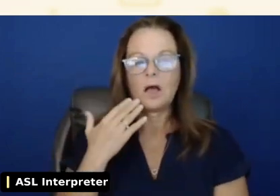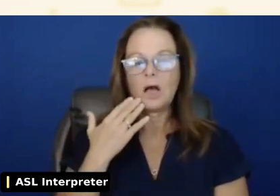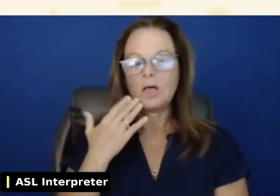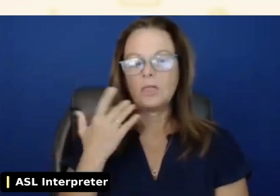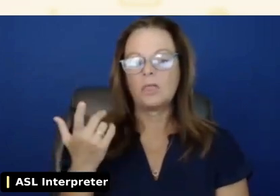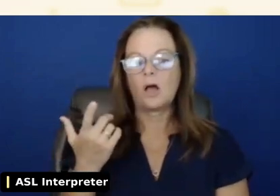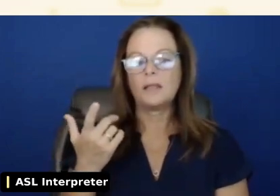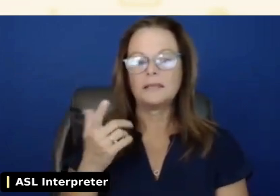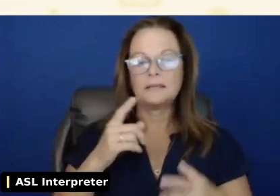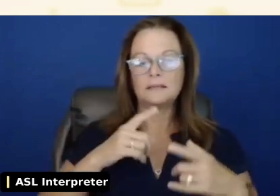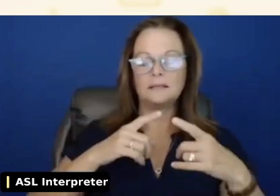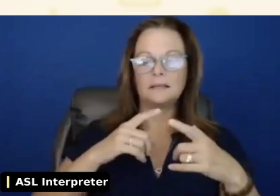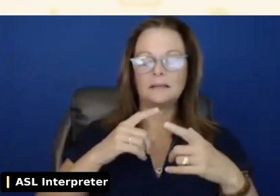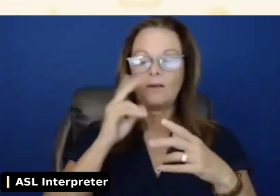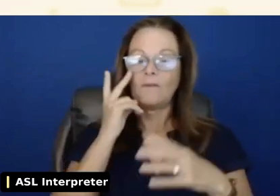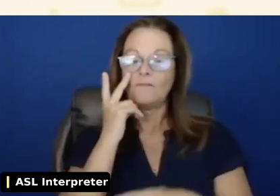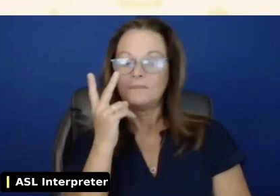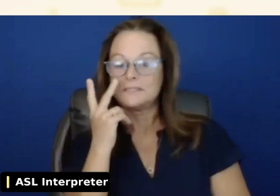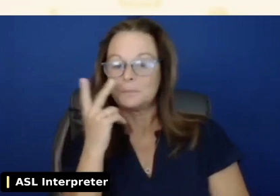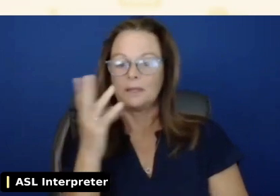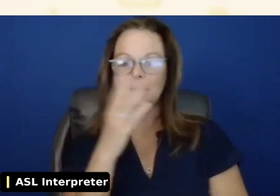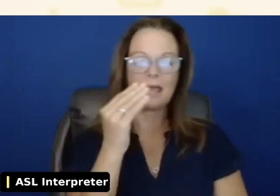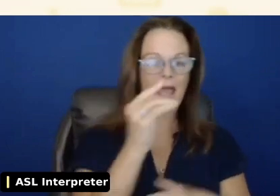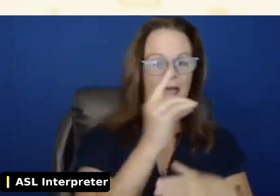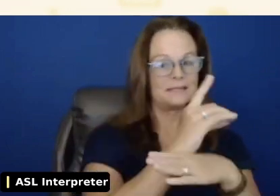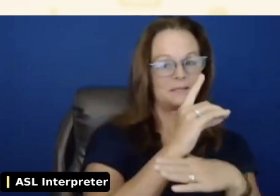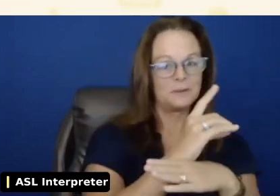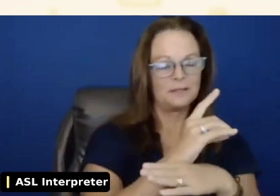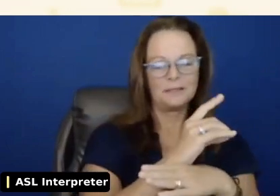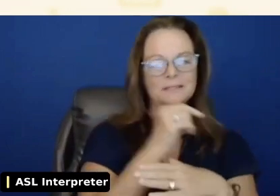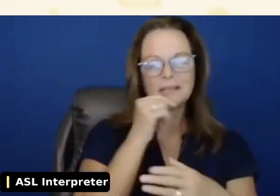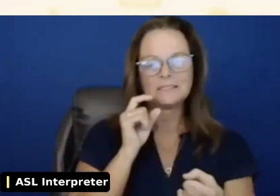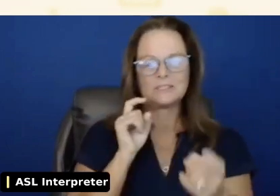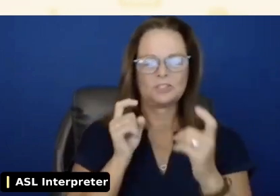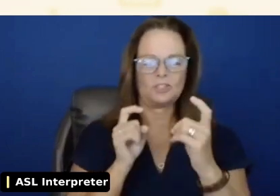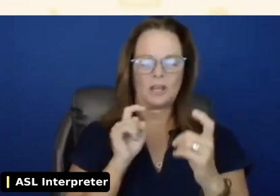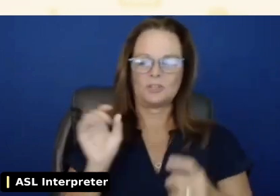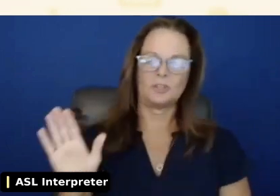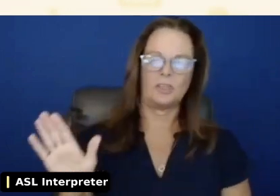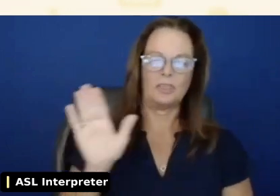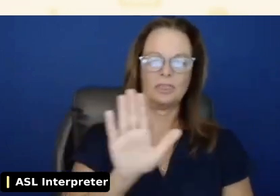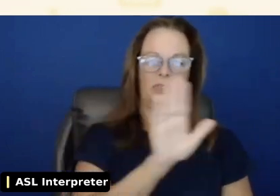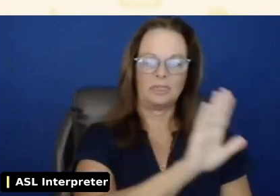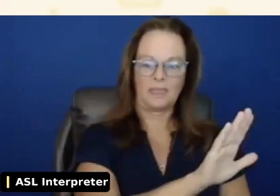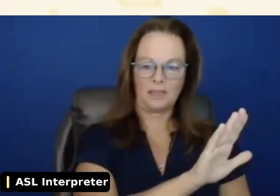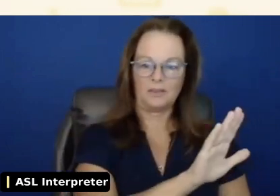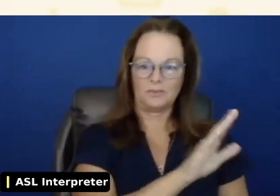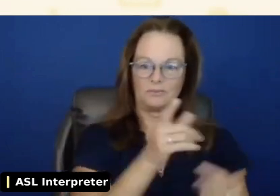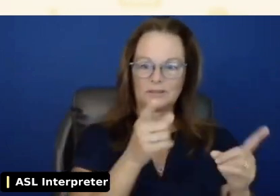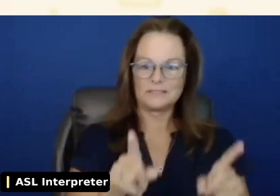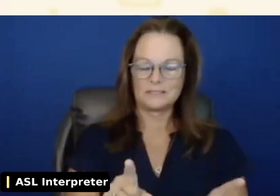should not negate our existence or their existence or dilute their significance.